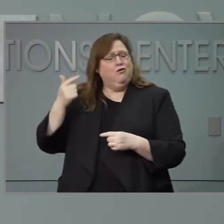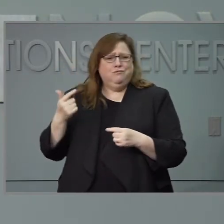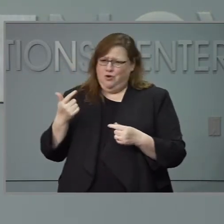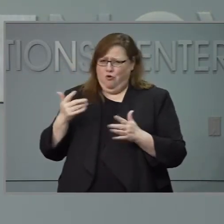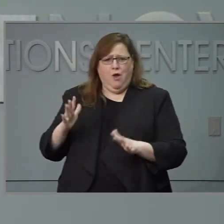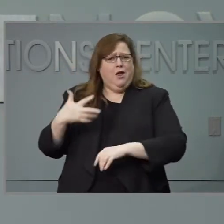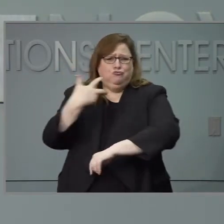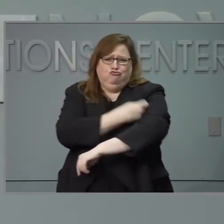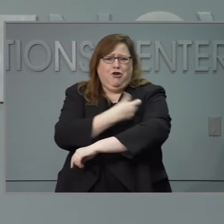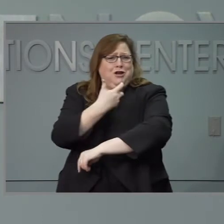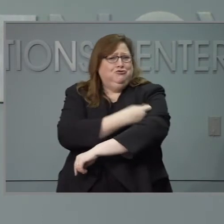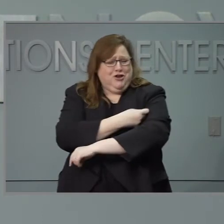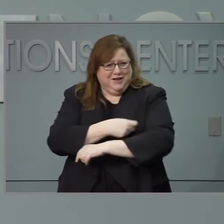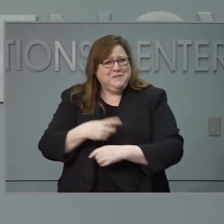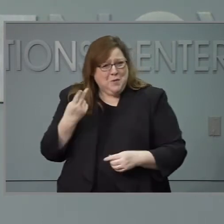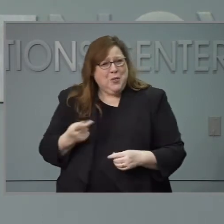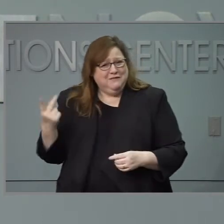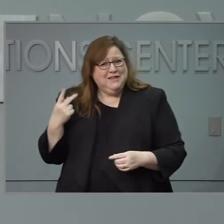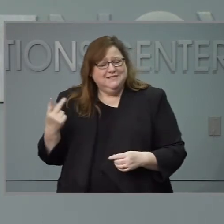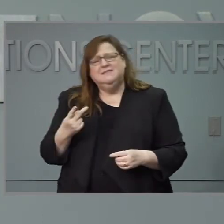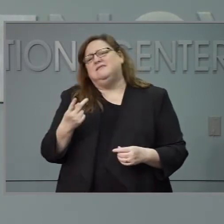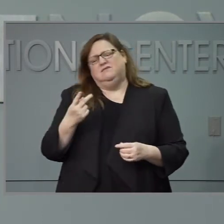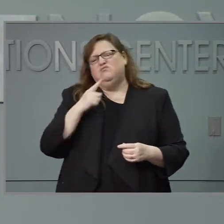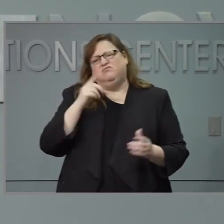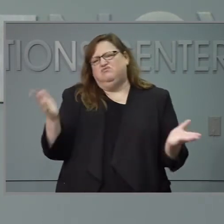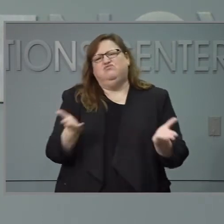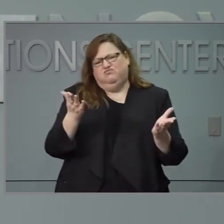LAS PERSONAS PARA QUE NO TUVIERAN QUE BUSCAR OTRO